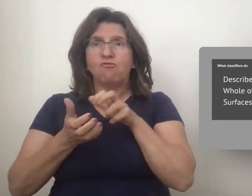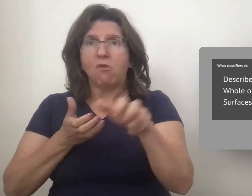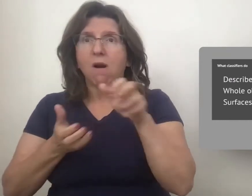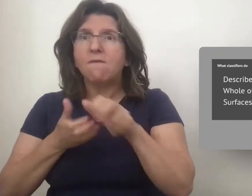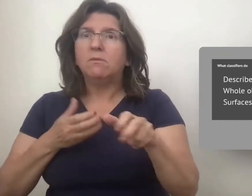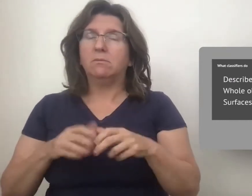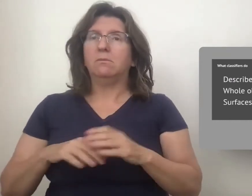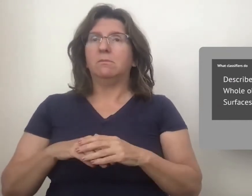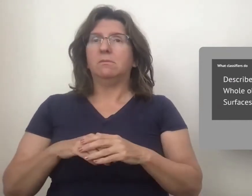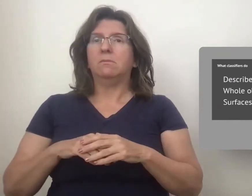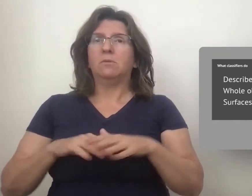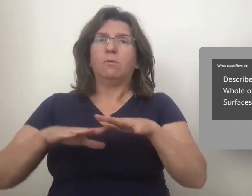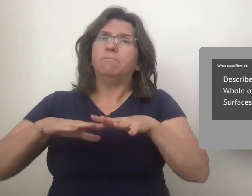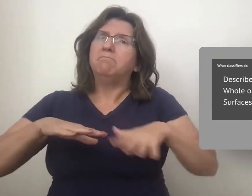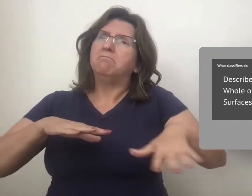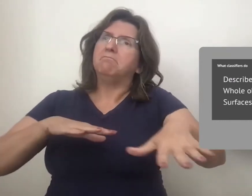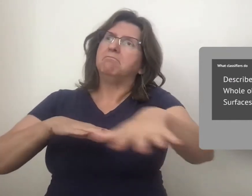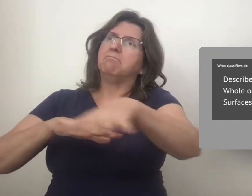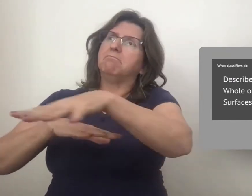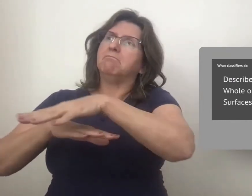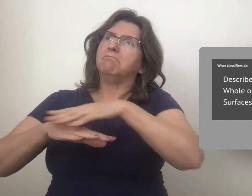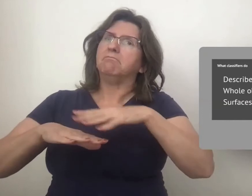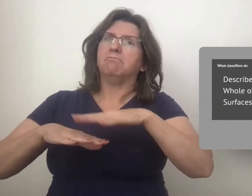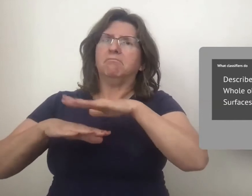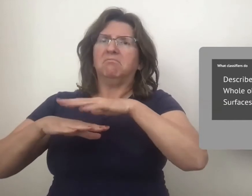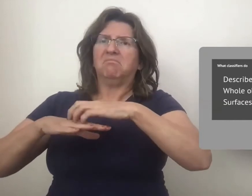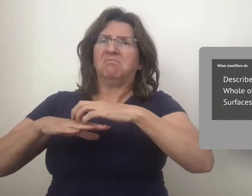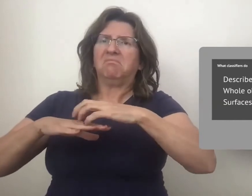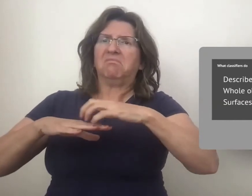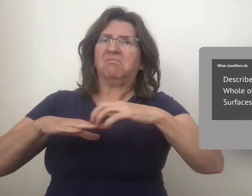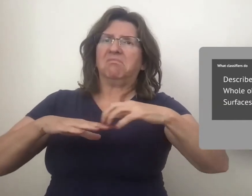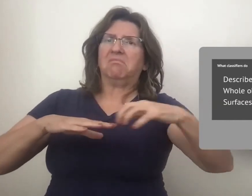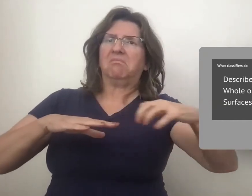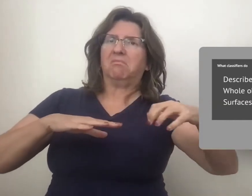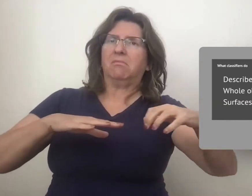rough maybe pitted?